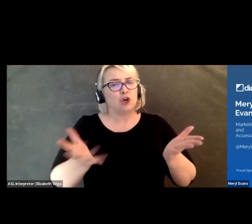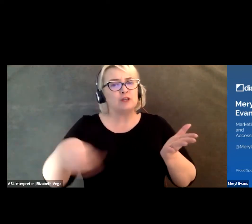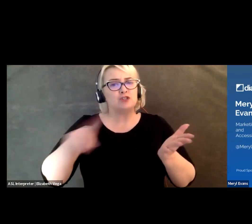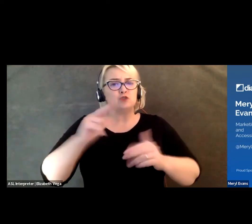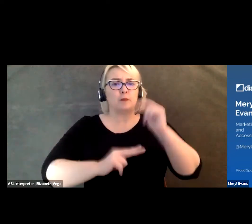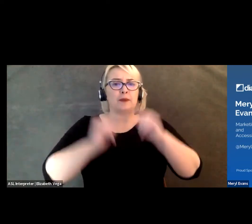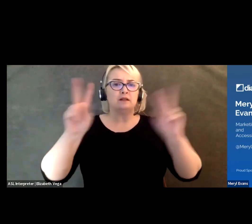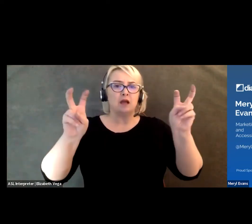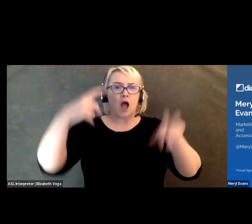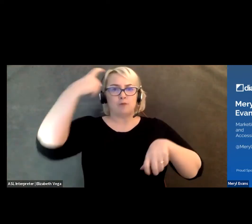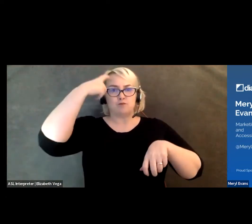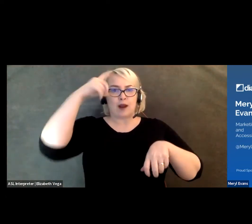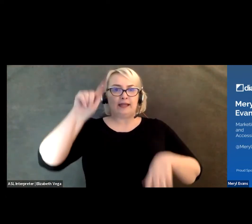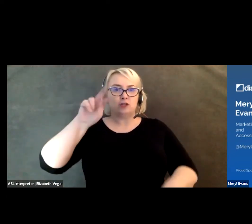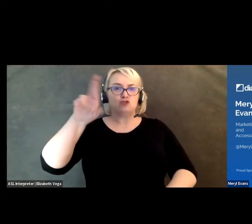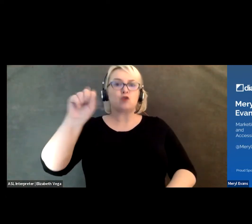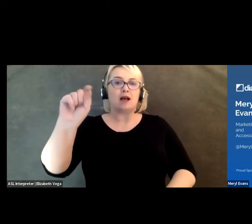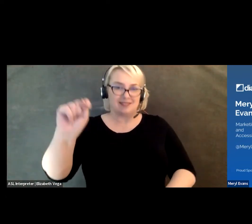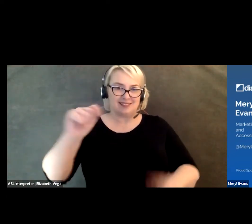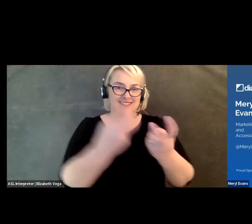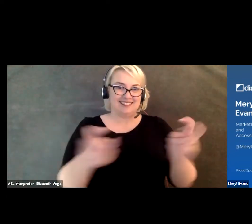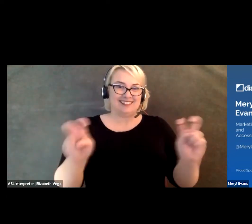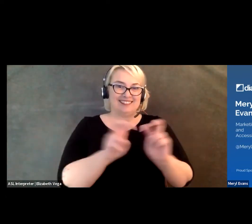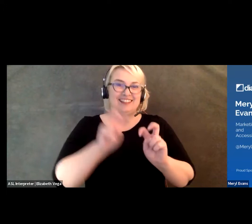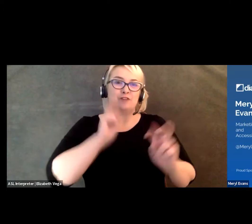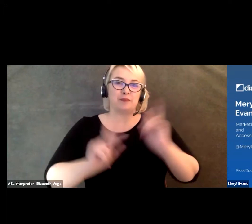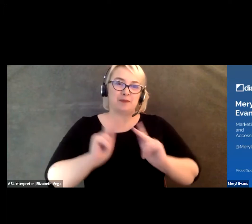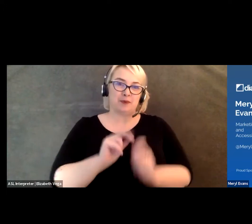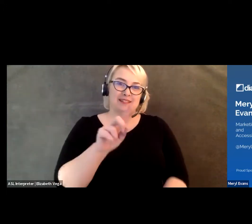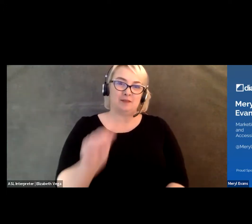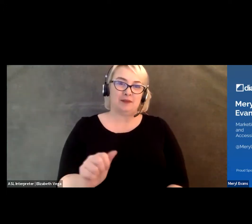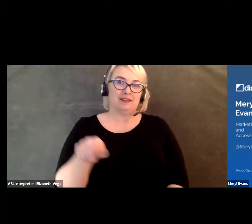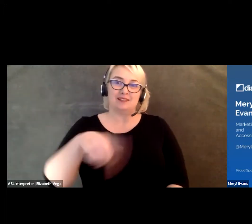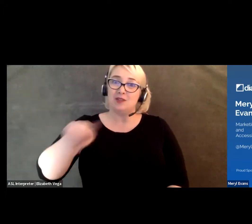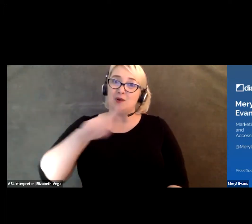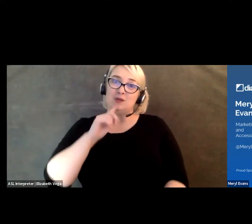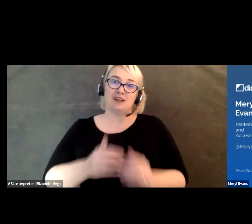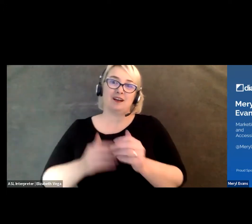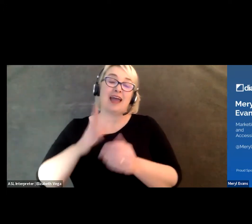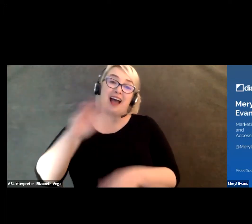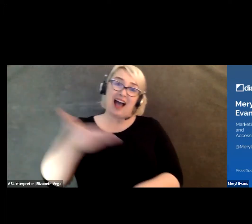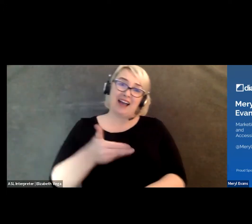Better yet, build a -- hire people with disabilities. Some of the best, most loyal workers you'll ever have. Over to you, Joe.